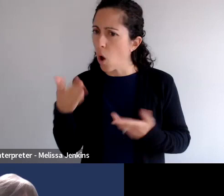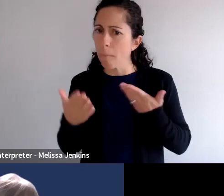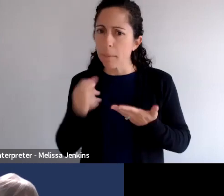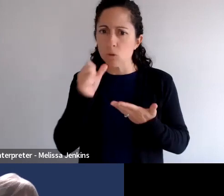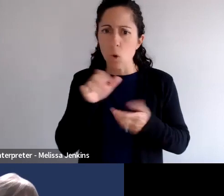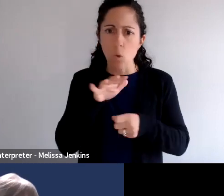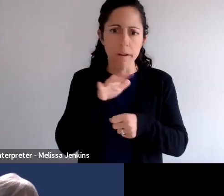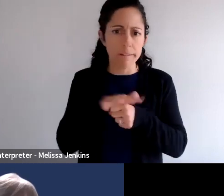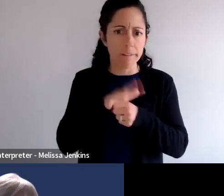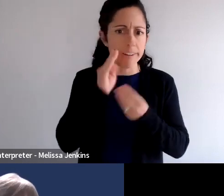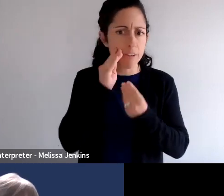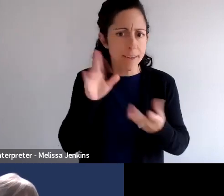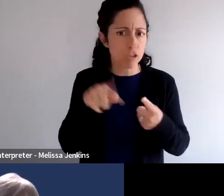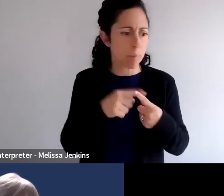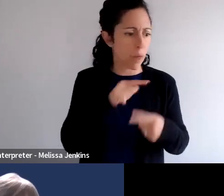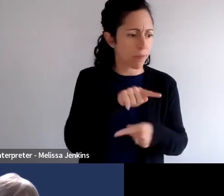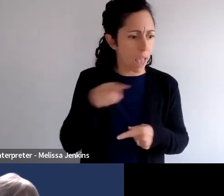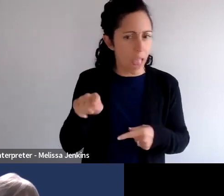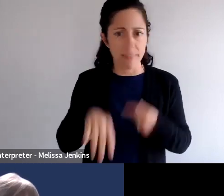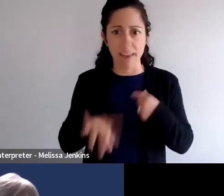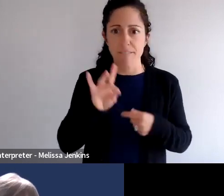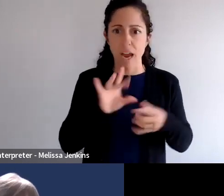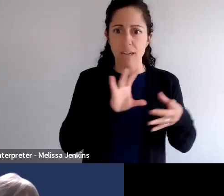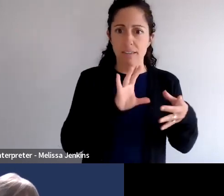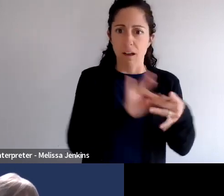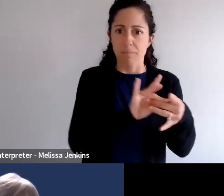um other than some of the obvious ones. So my first question